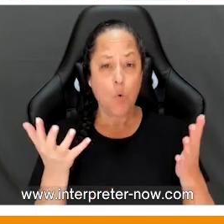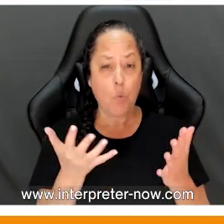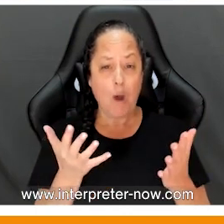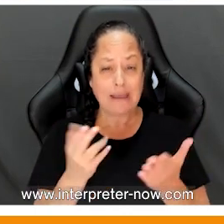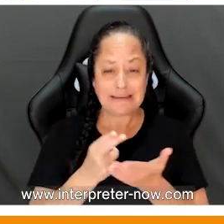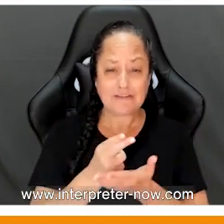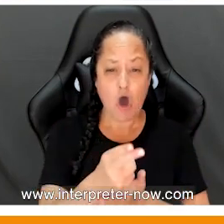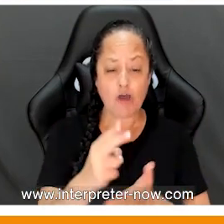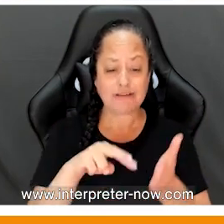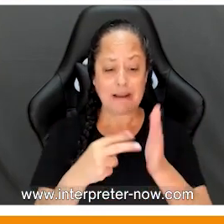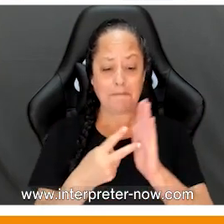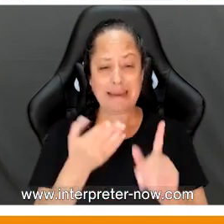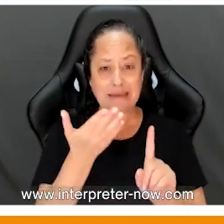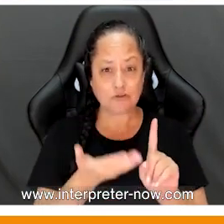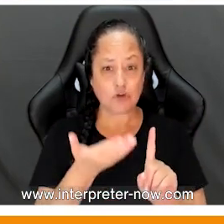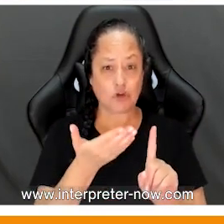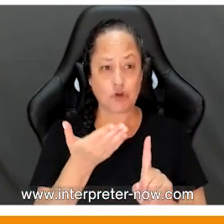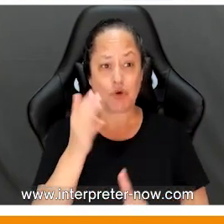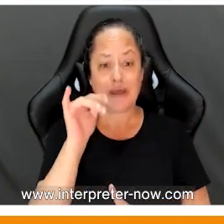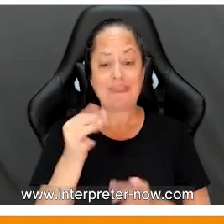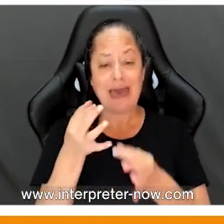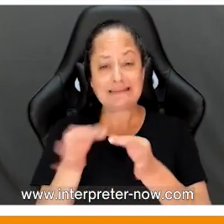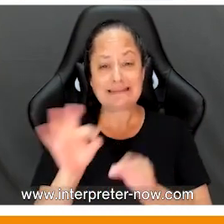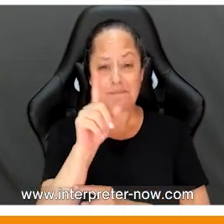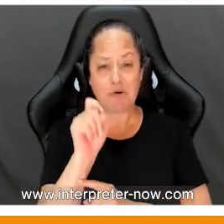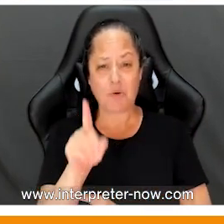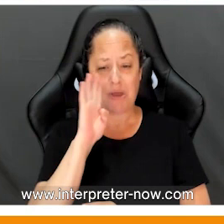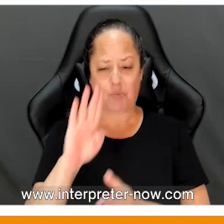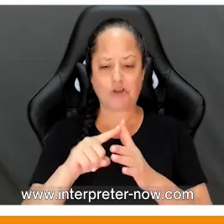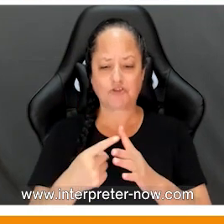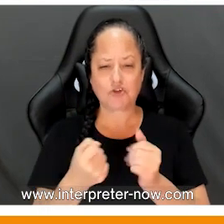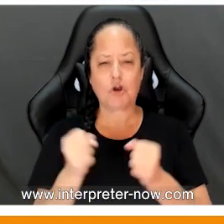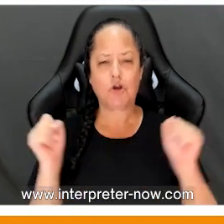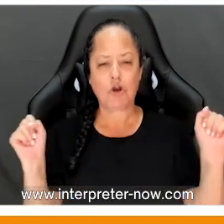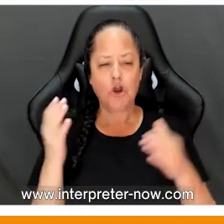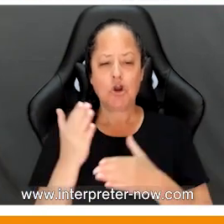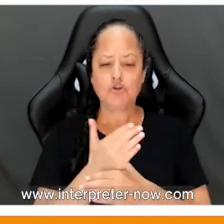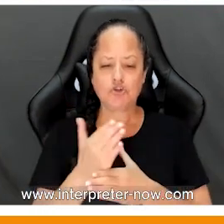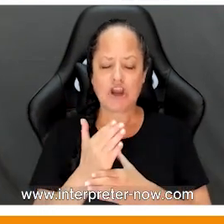In that simple question, they'll start sharing a very personalized viewpoint on what it is.